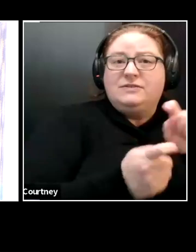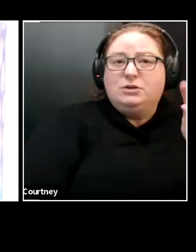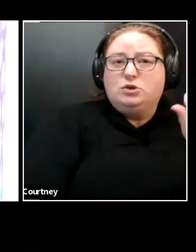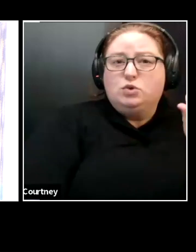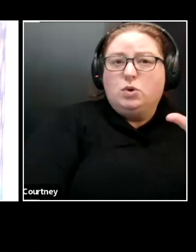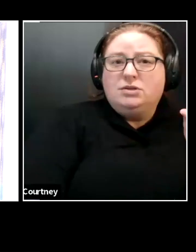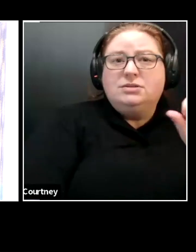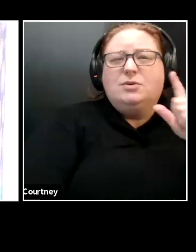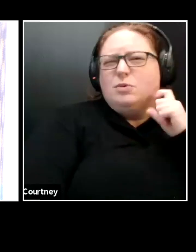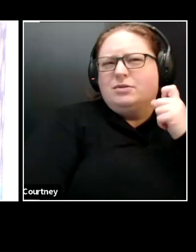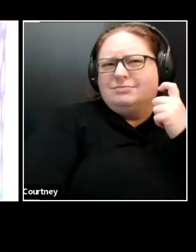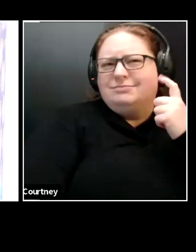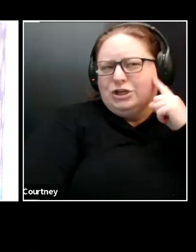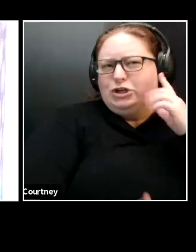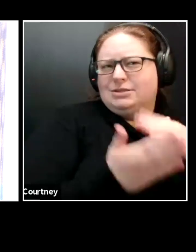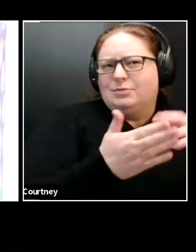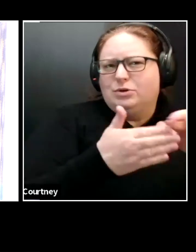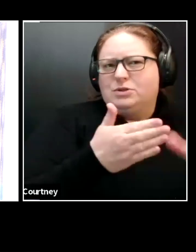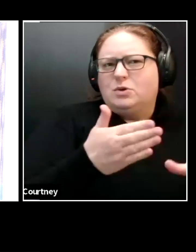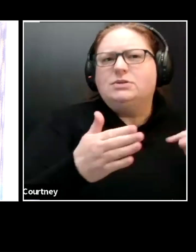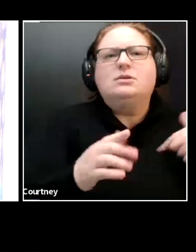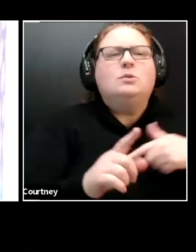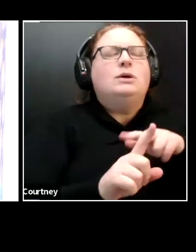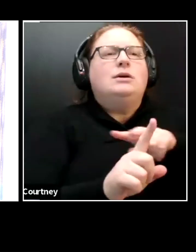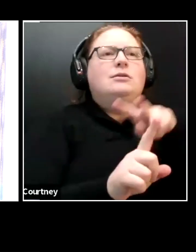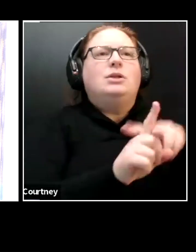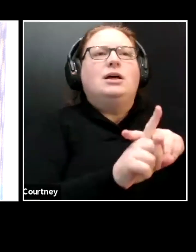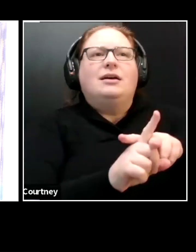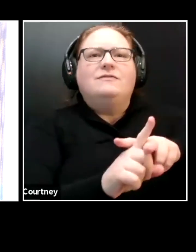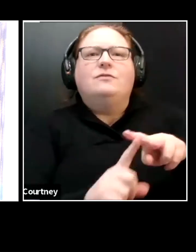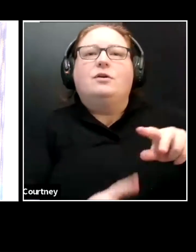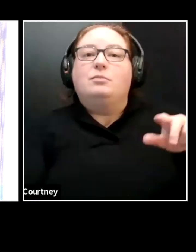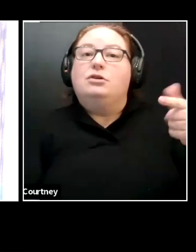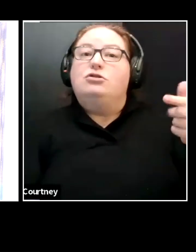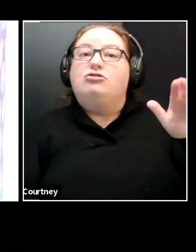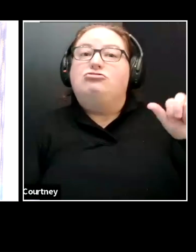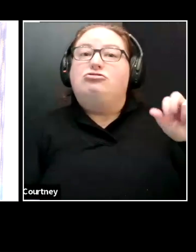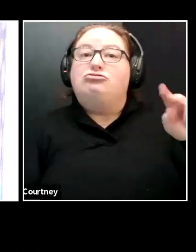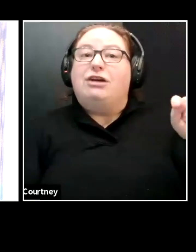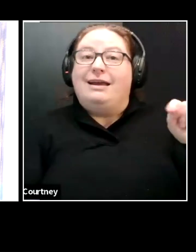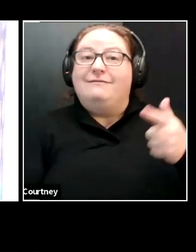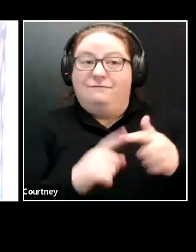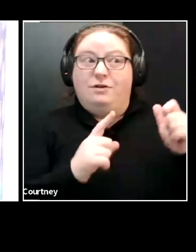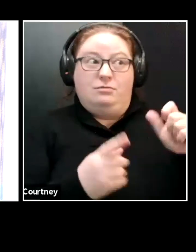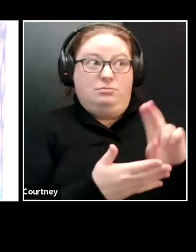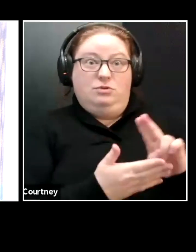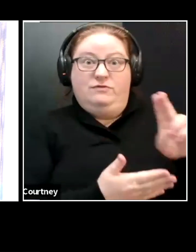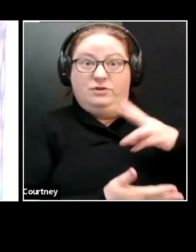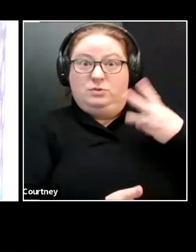applied for a um a SCLIO grant from the University of Washington in order to get funding to build